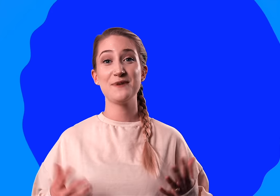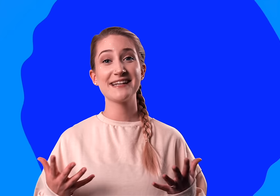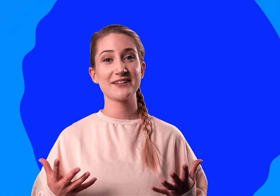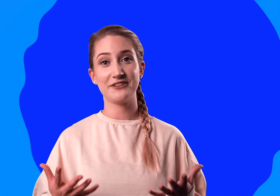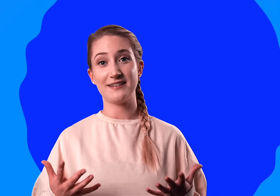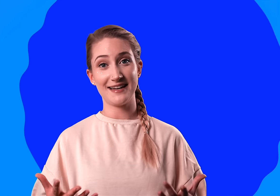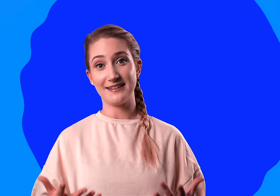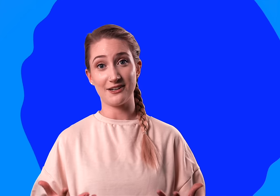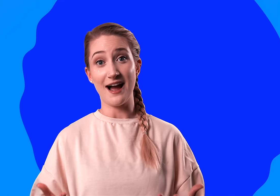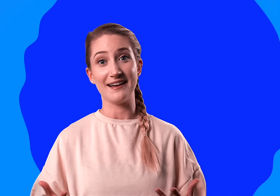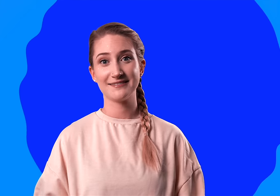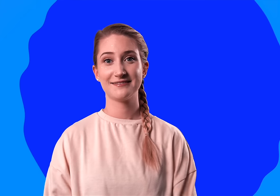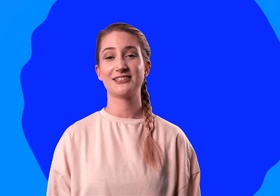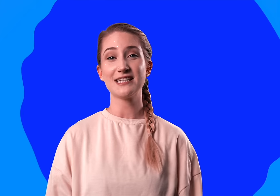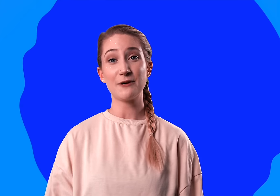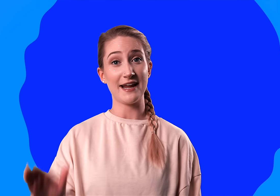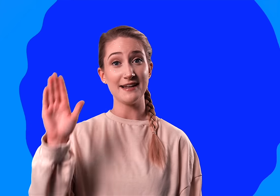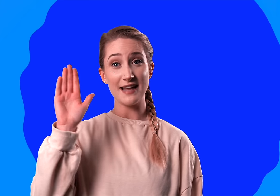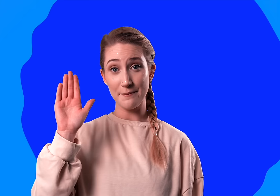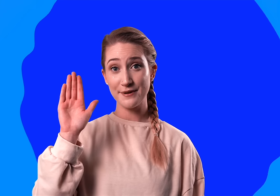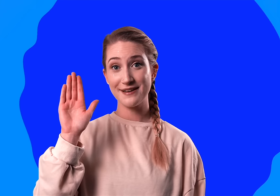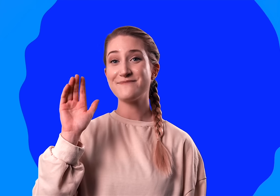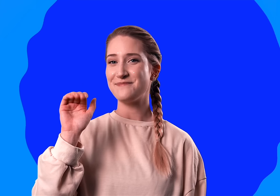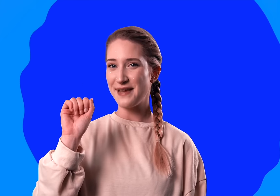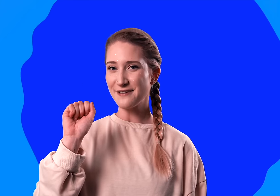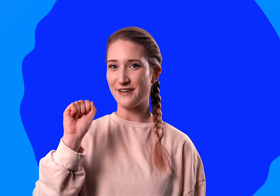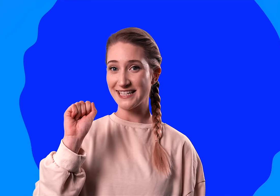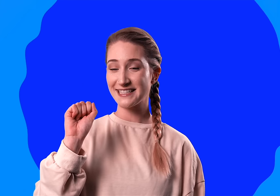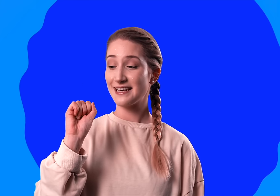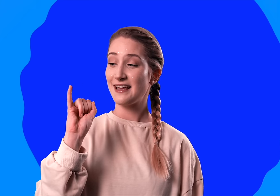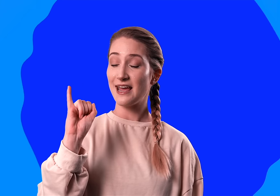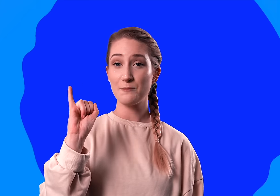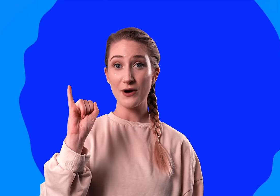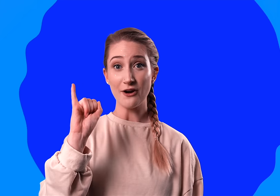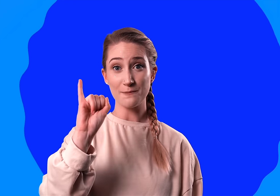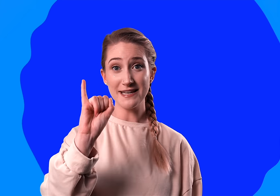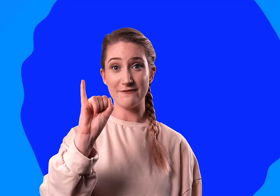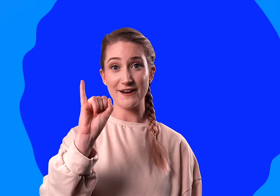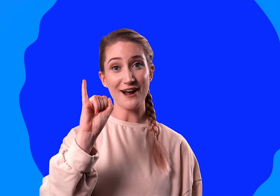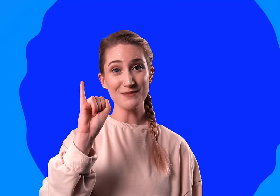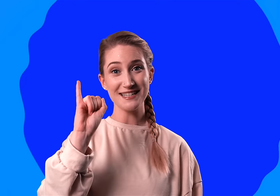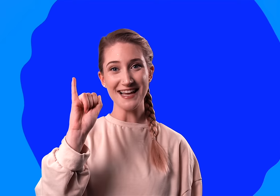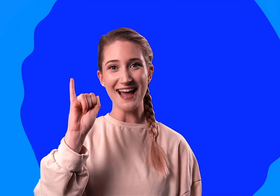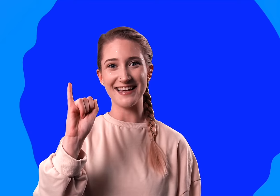We get to learn how to sign the letter I. So let's put our hand up, make a fist, and point our pinky finger up to the sky.